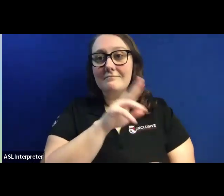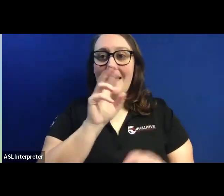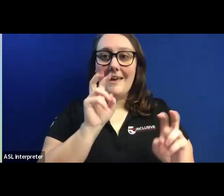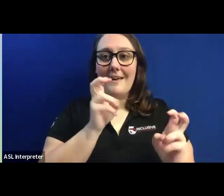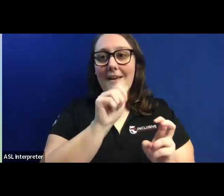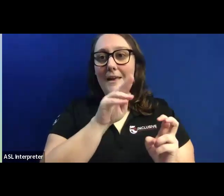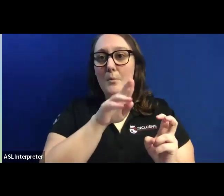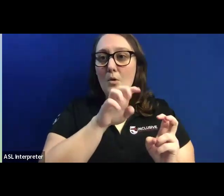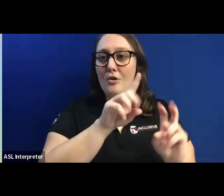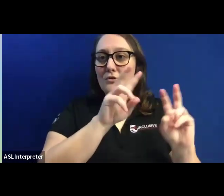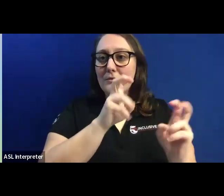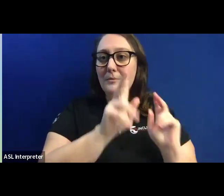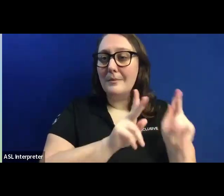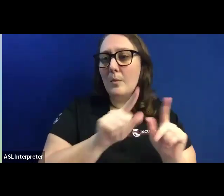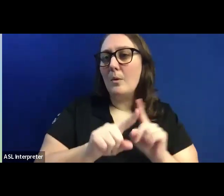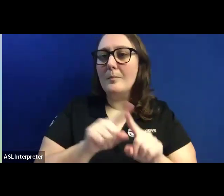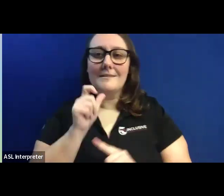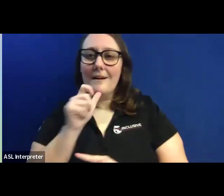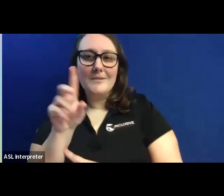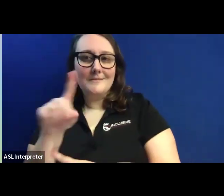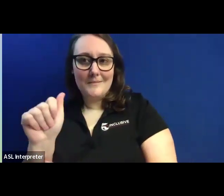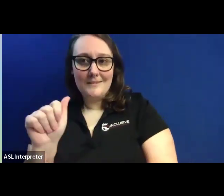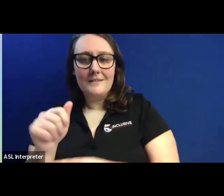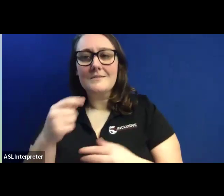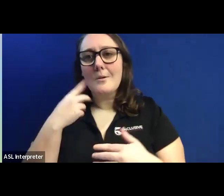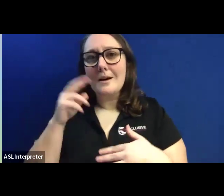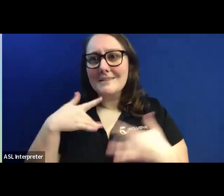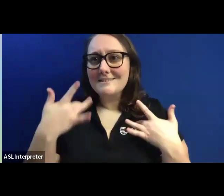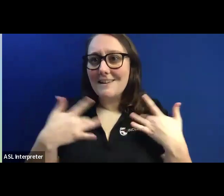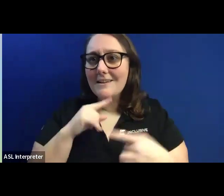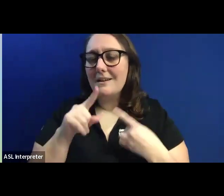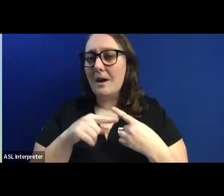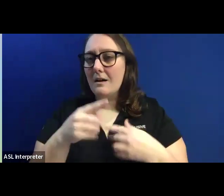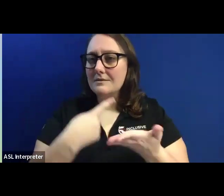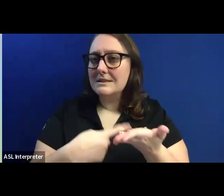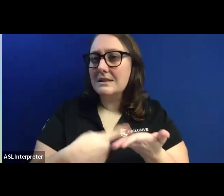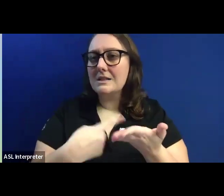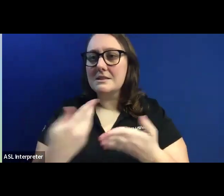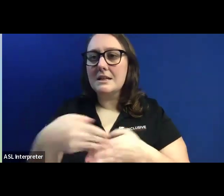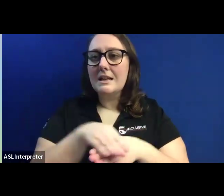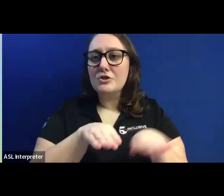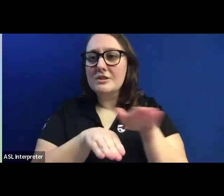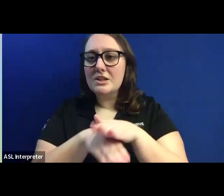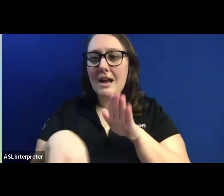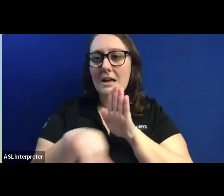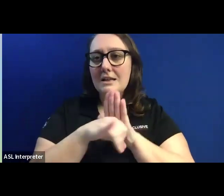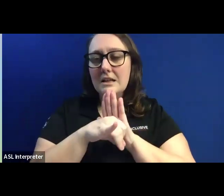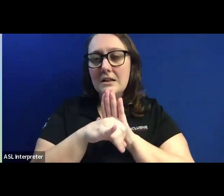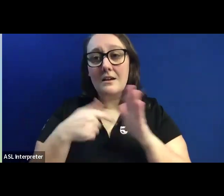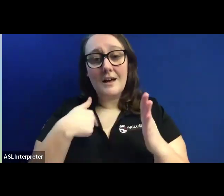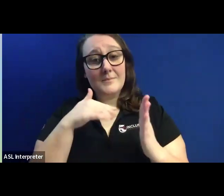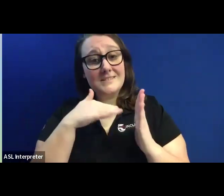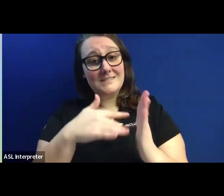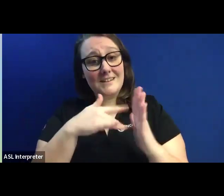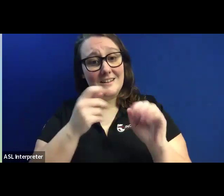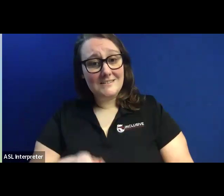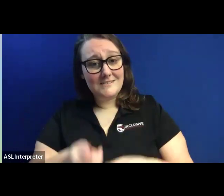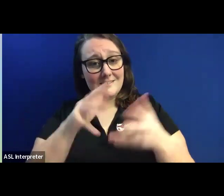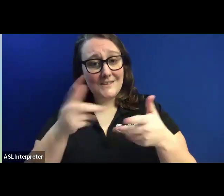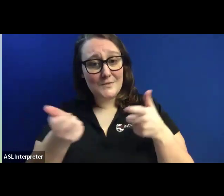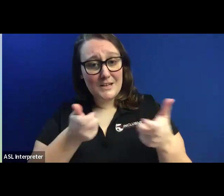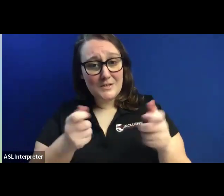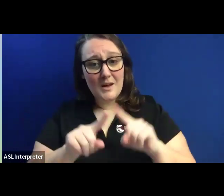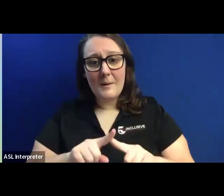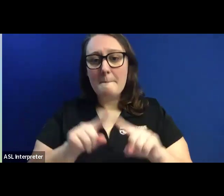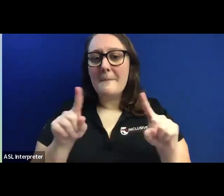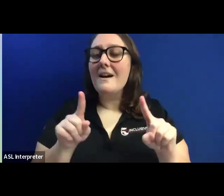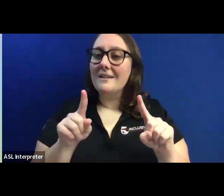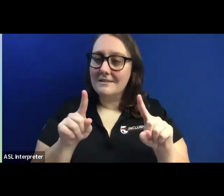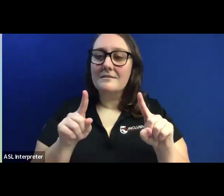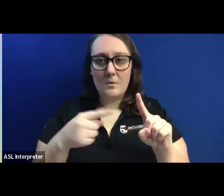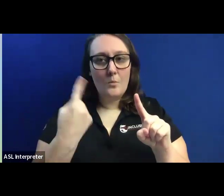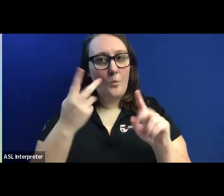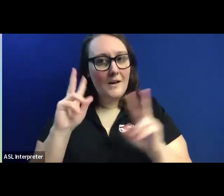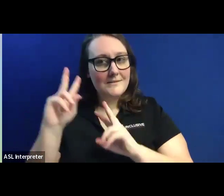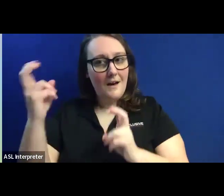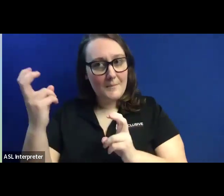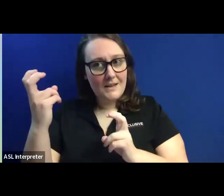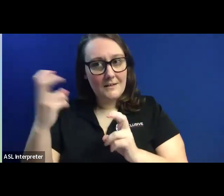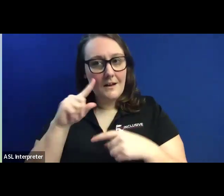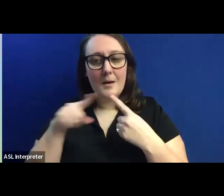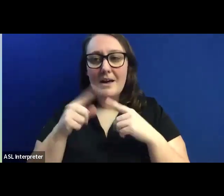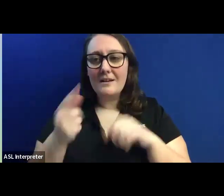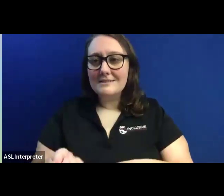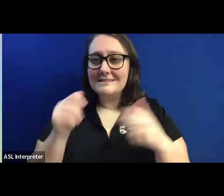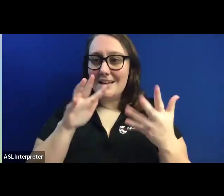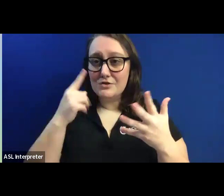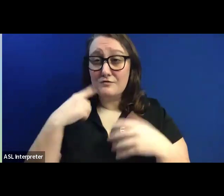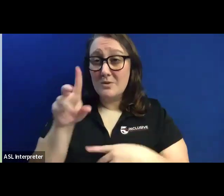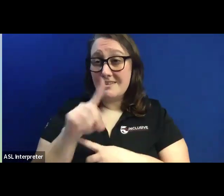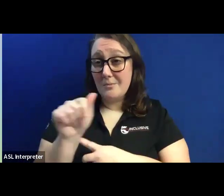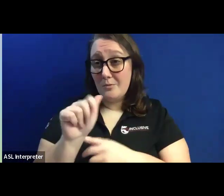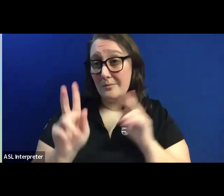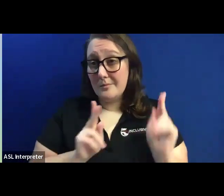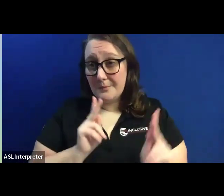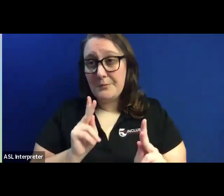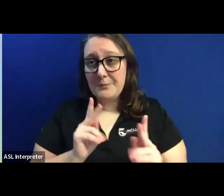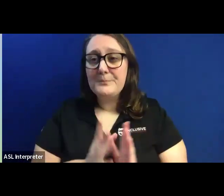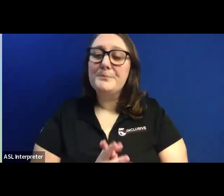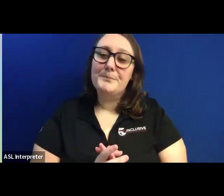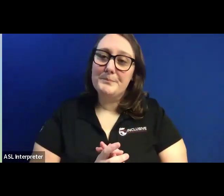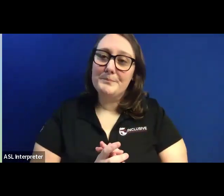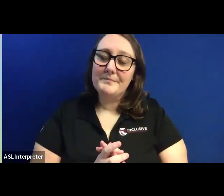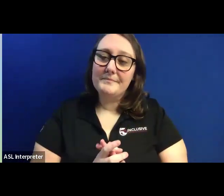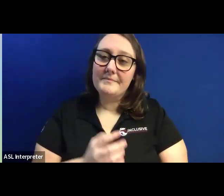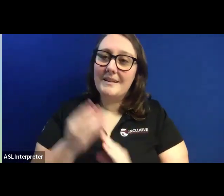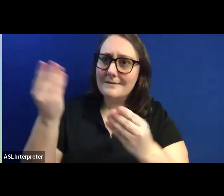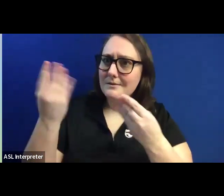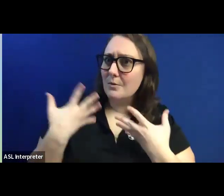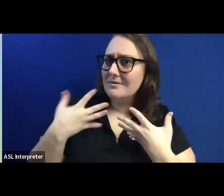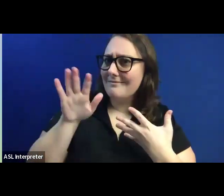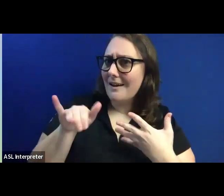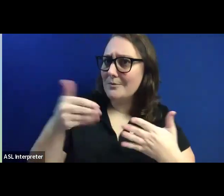So I'm looking forward to having things like this be taught in our curriculum, because although I'm studying disaster management, we only have one topic in particular that covers disasters for disabled people and our lecturer told us this was a new topic that was added this year.